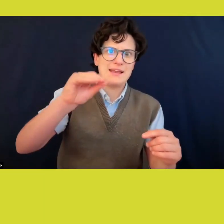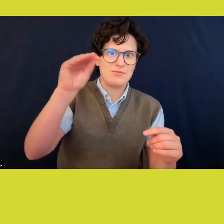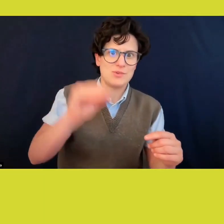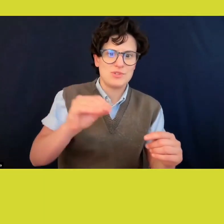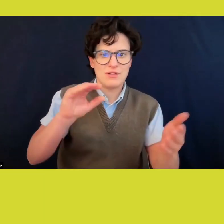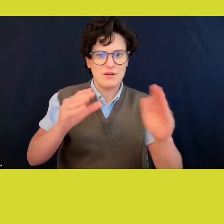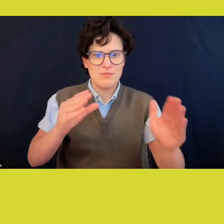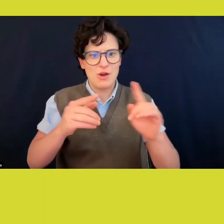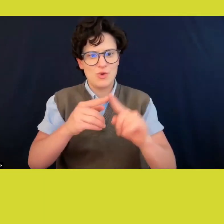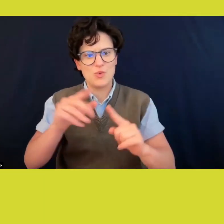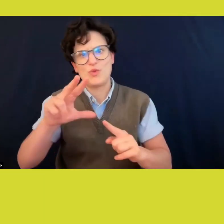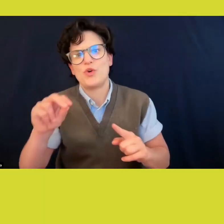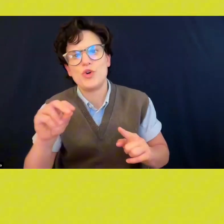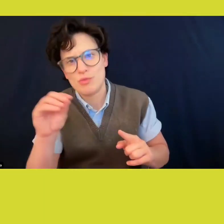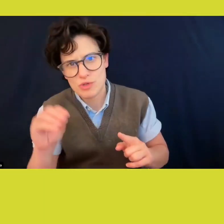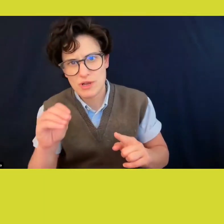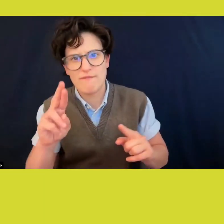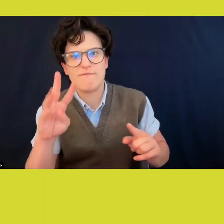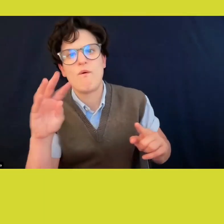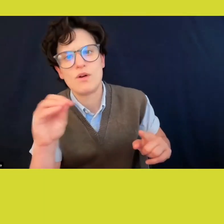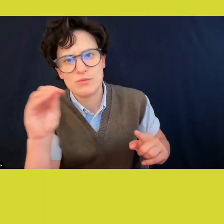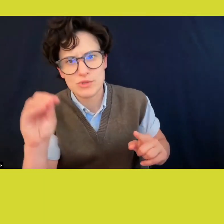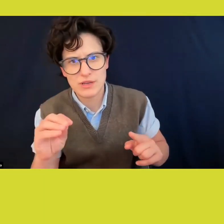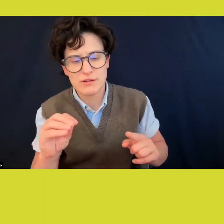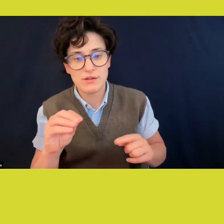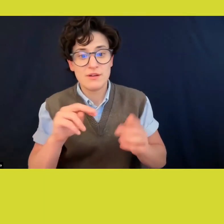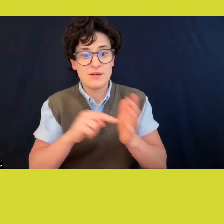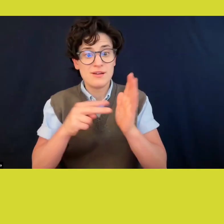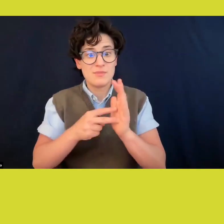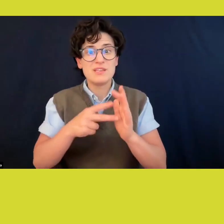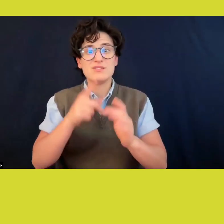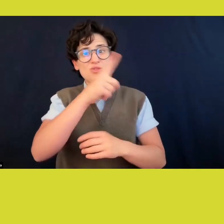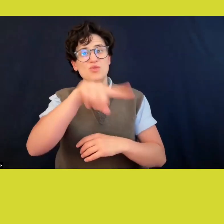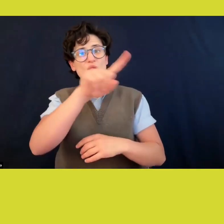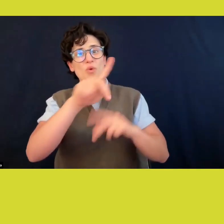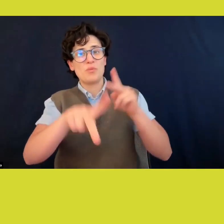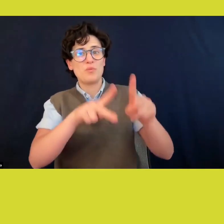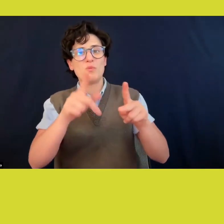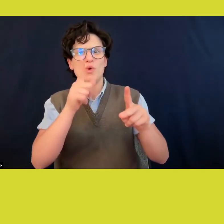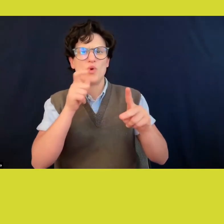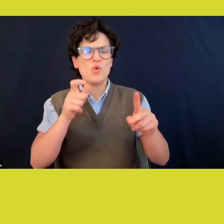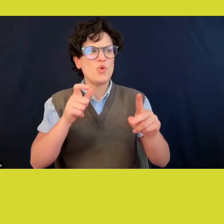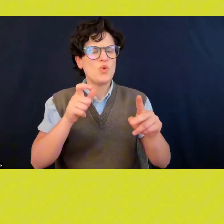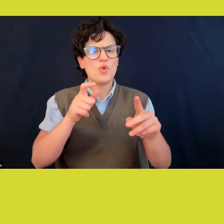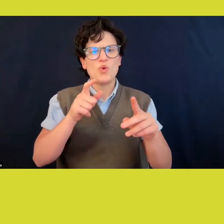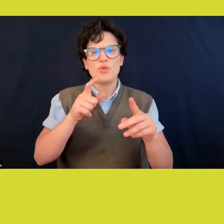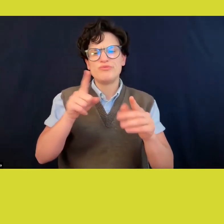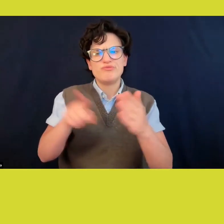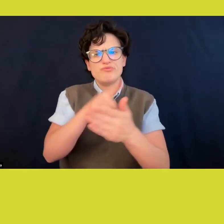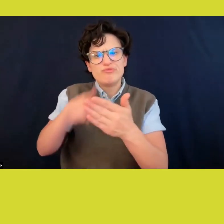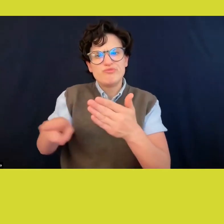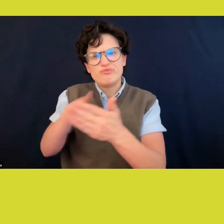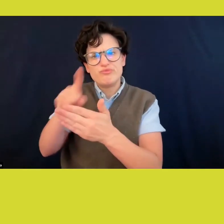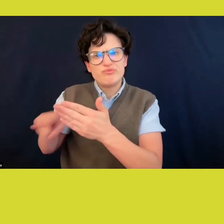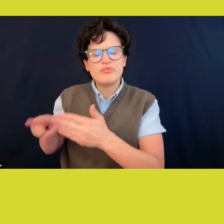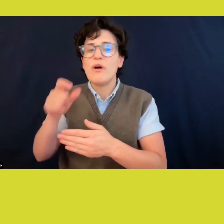used to say that the program is not working and this is not one study by the way There was a recent